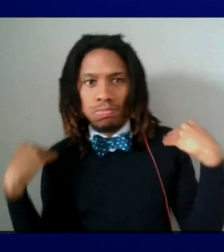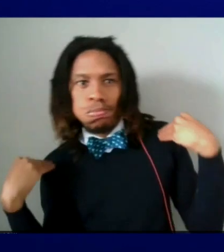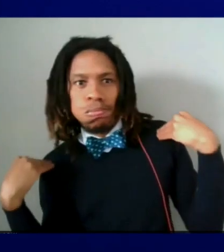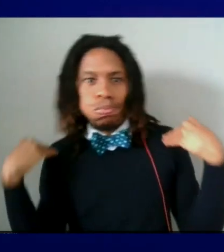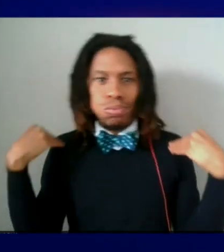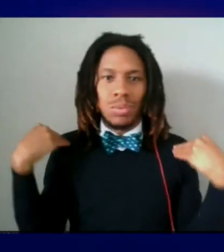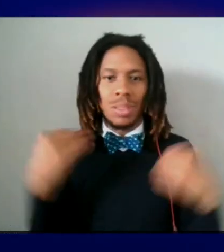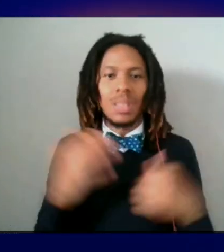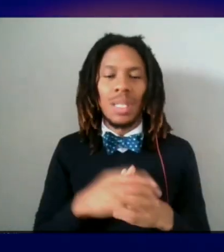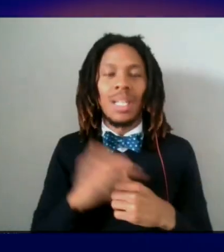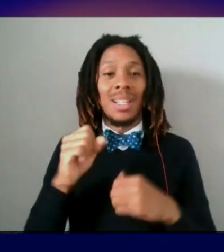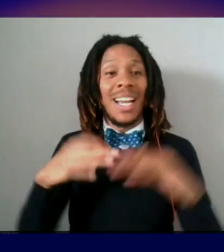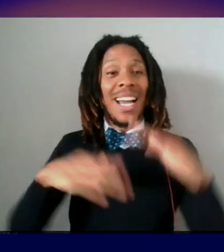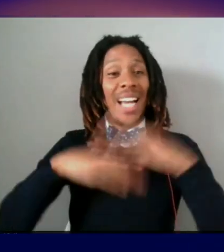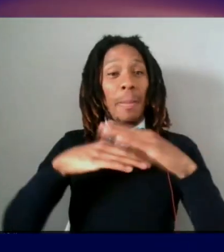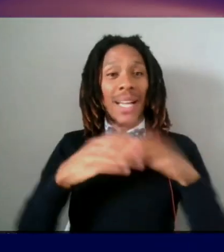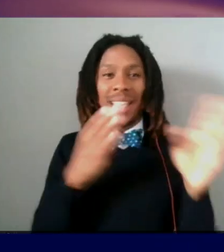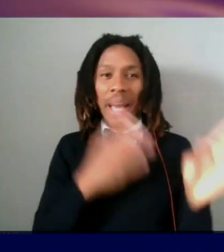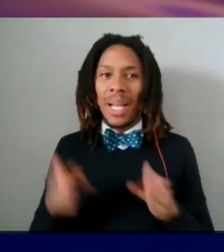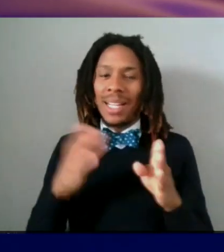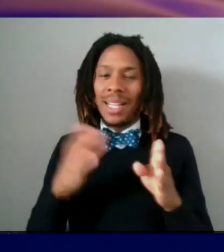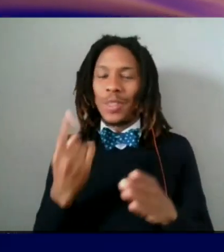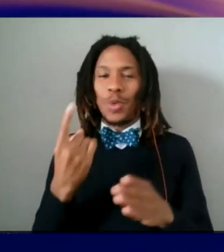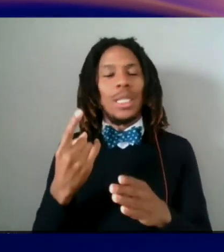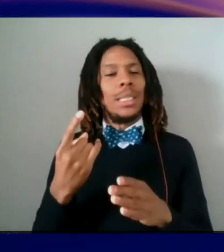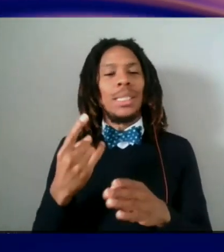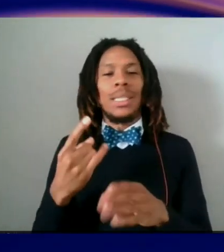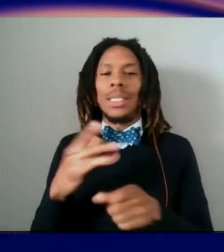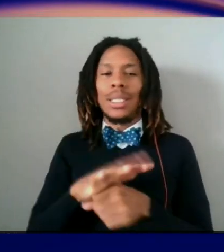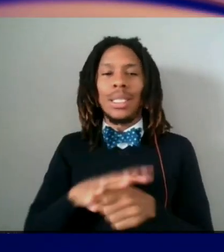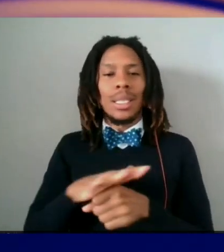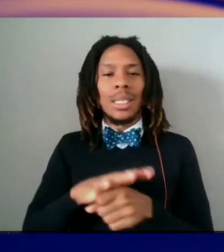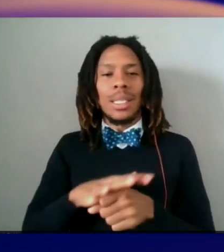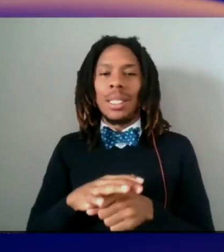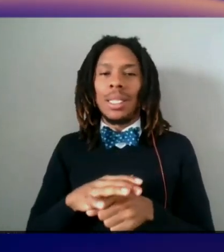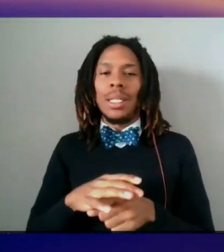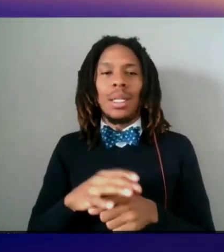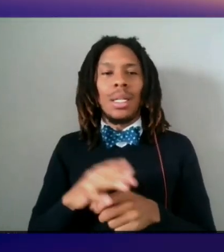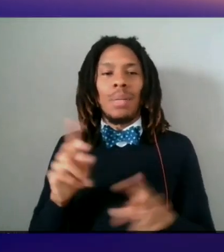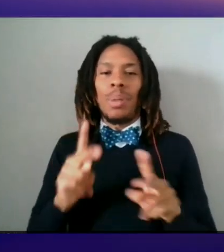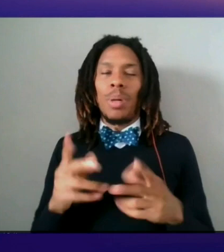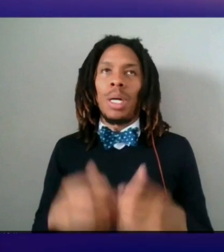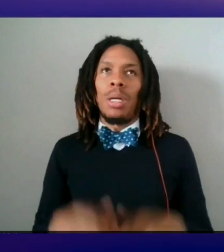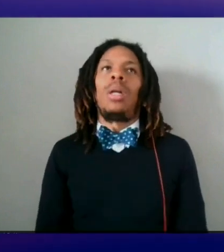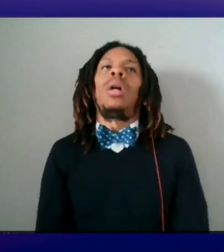is one of those area which is the dreaded two letter word in front of data engineer.